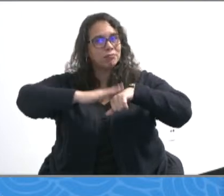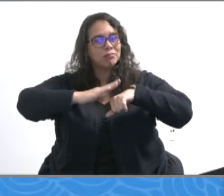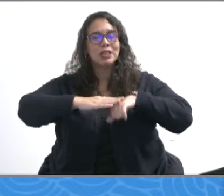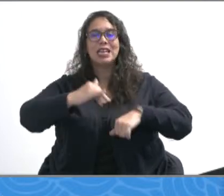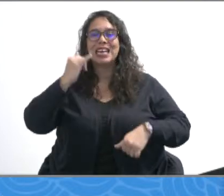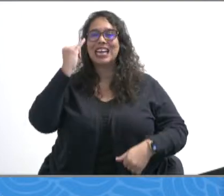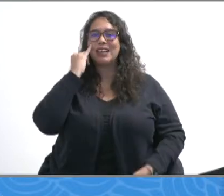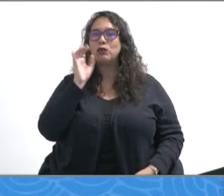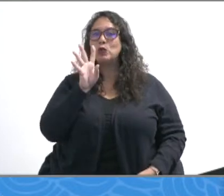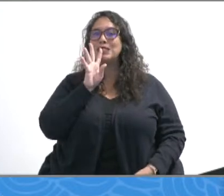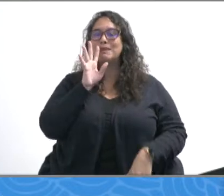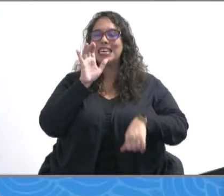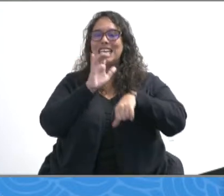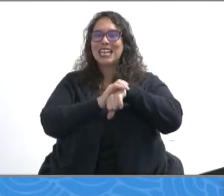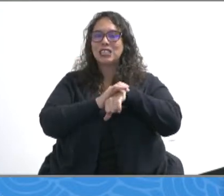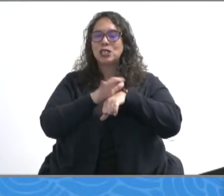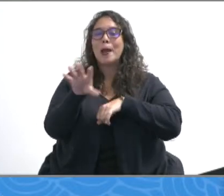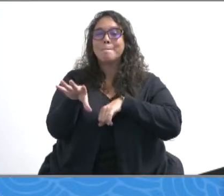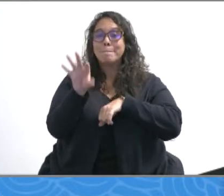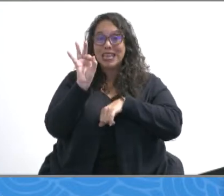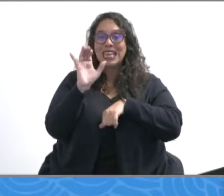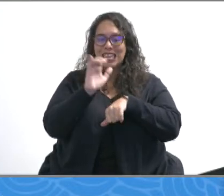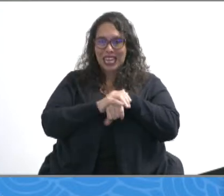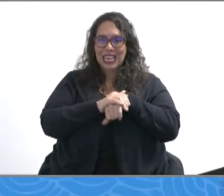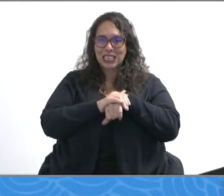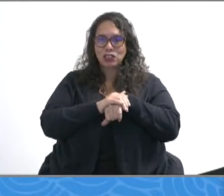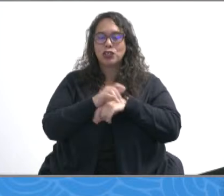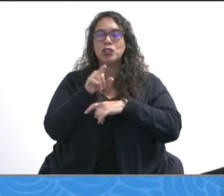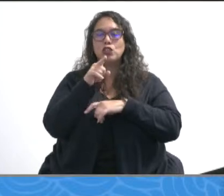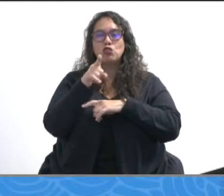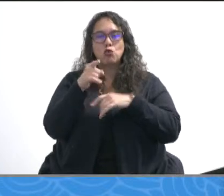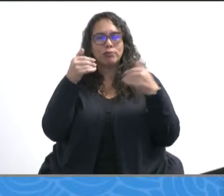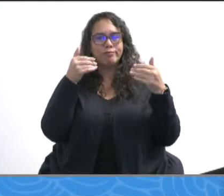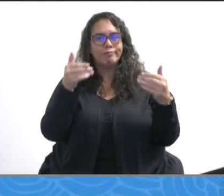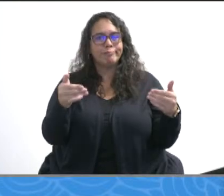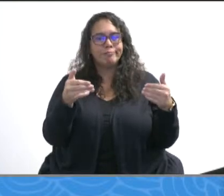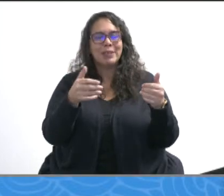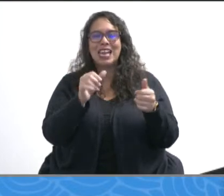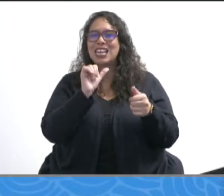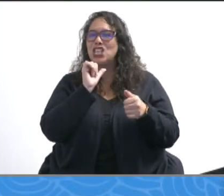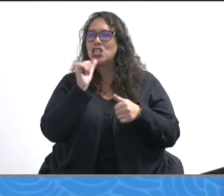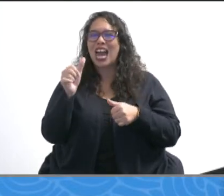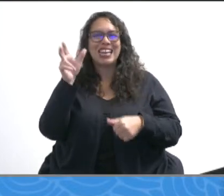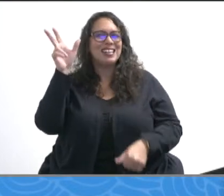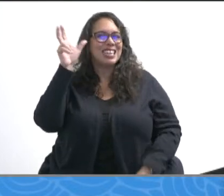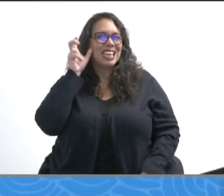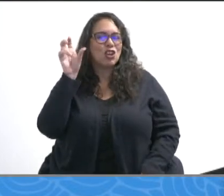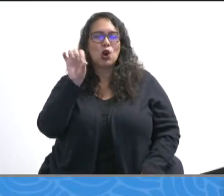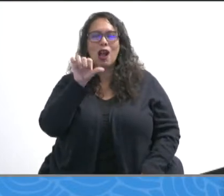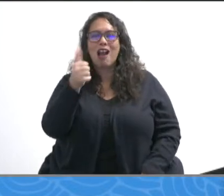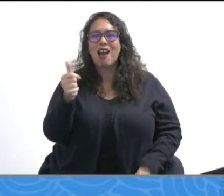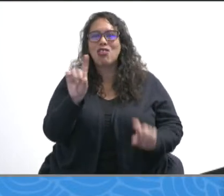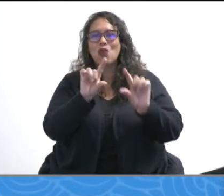that you do select English, that way, you can go ahead and avoid interruption of other languages in other channels.